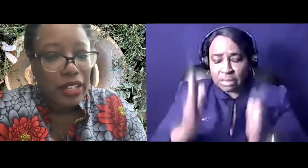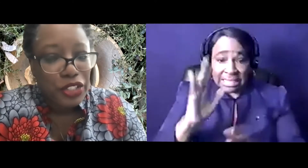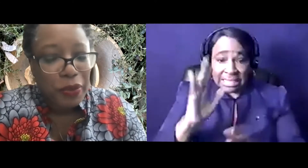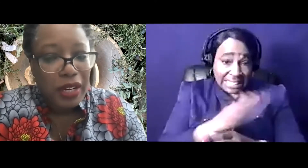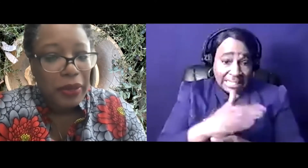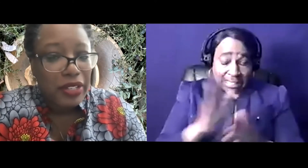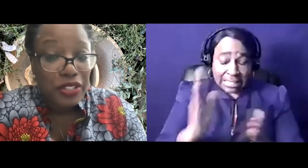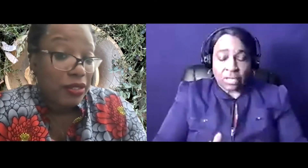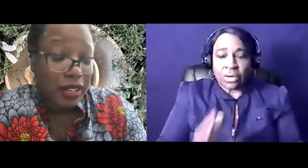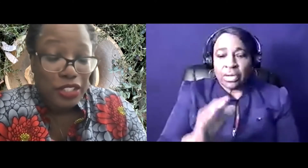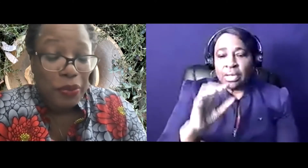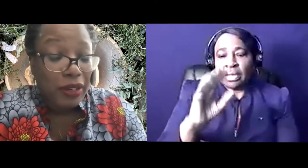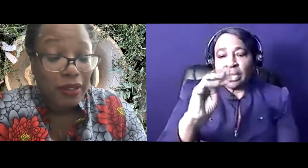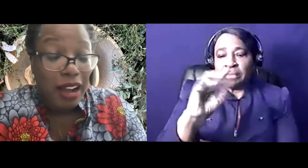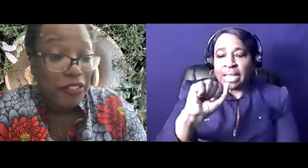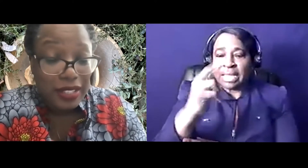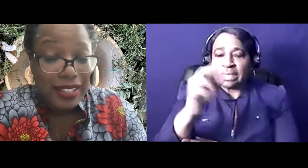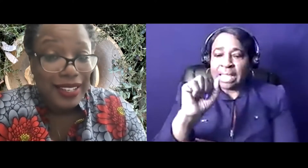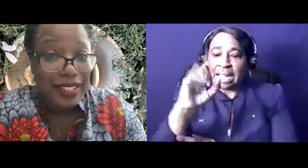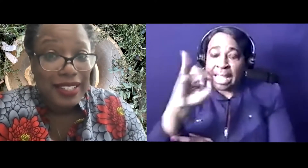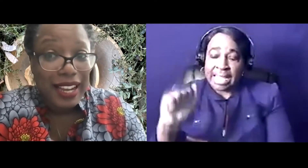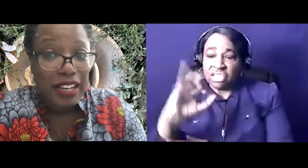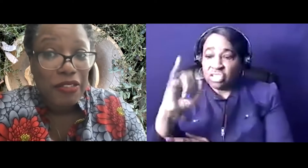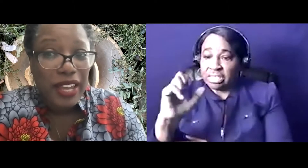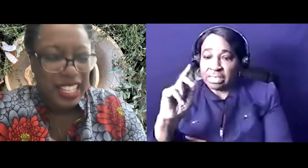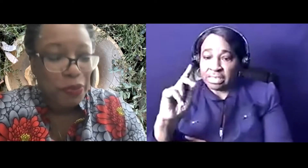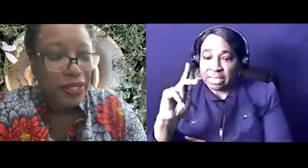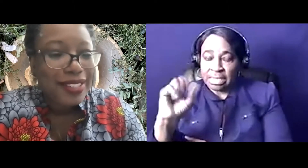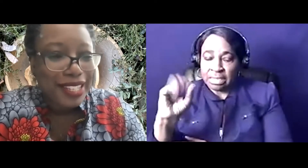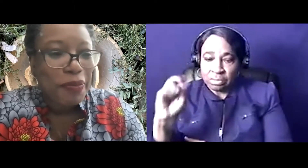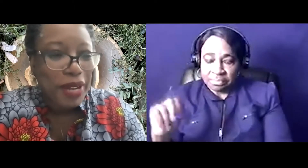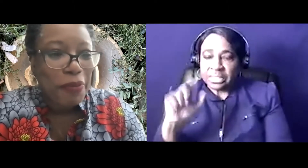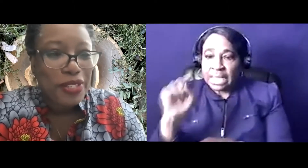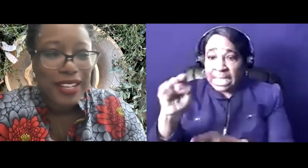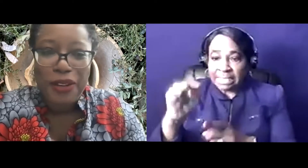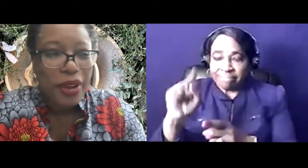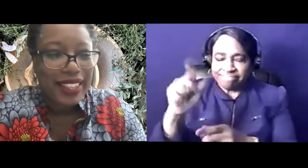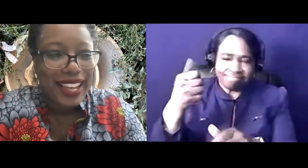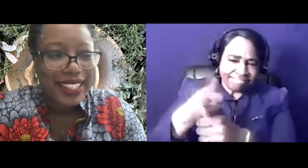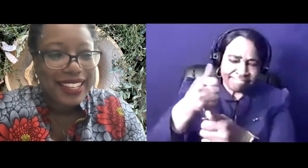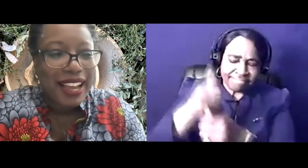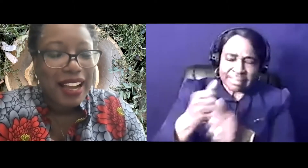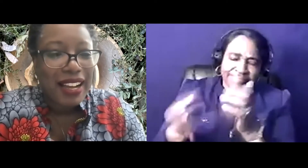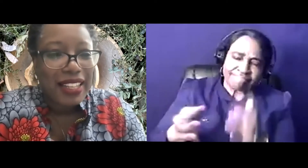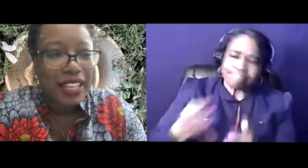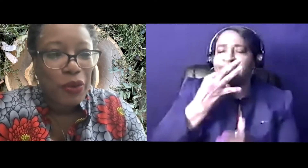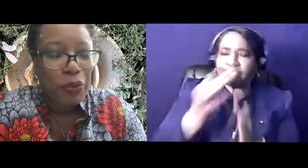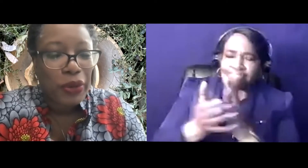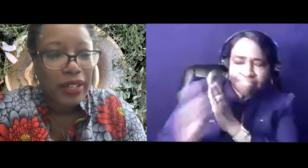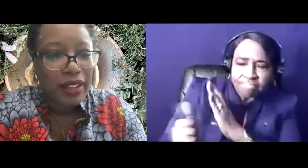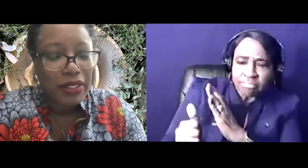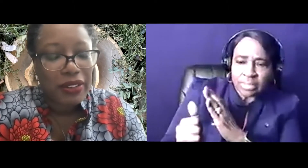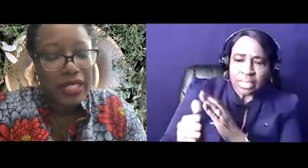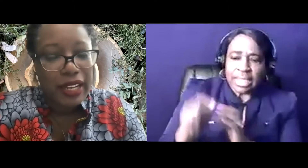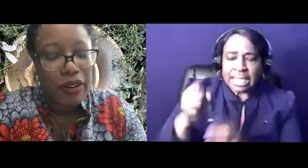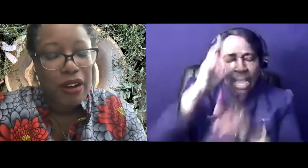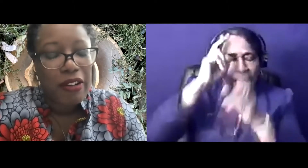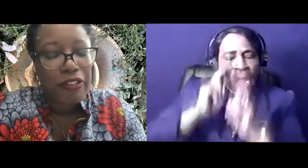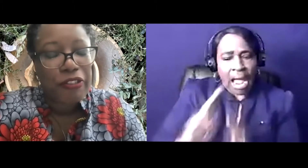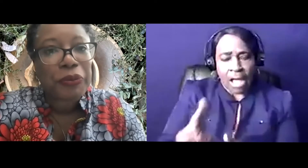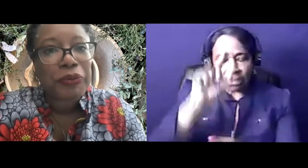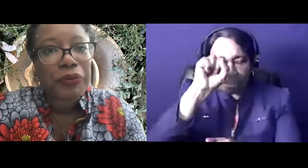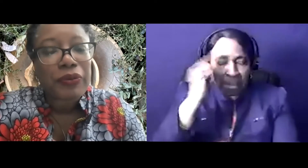We invited Dr. Jabir because Dr. Jabir, obviously, is a kind of expert in Black music, in a way that I think will bring another layer of